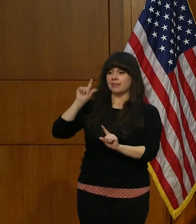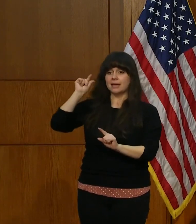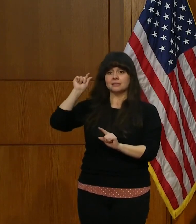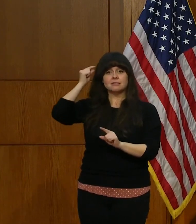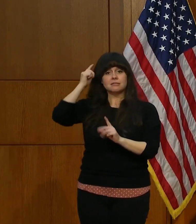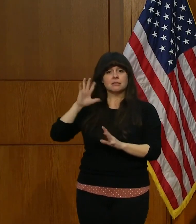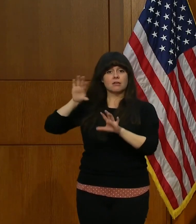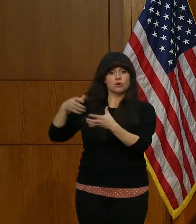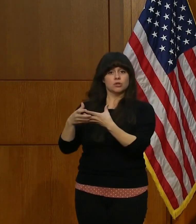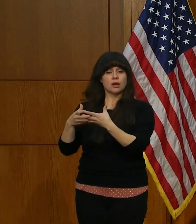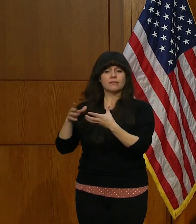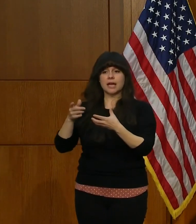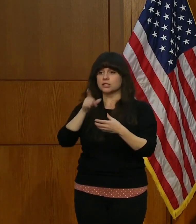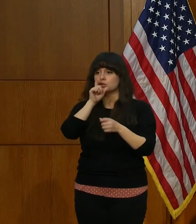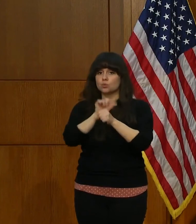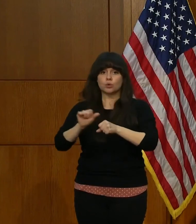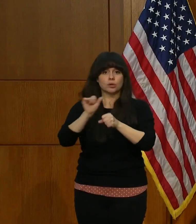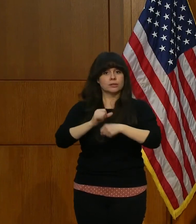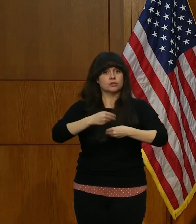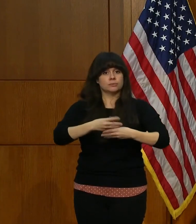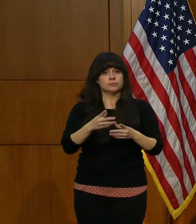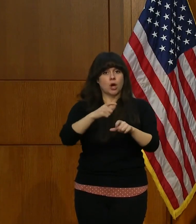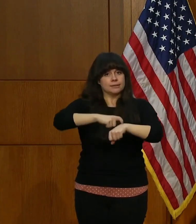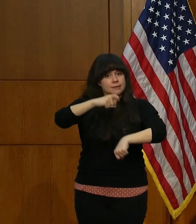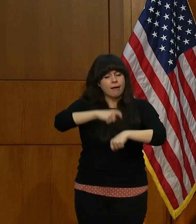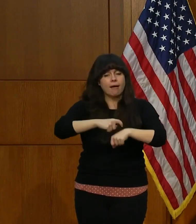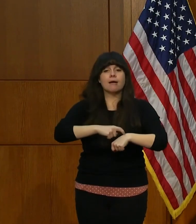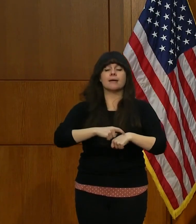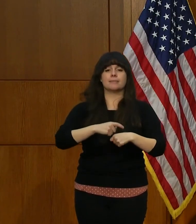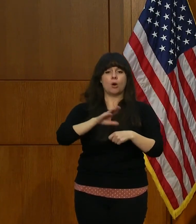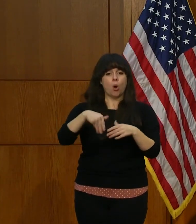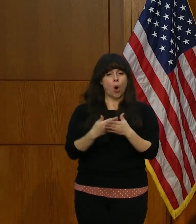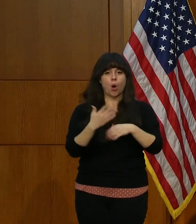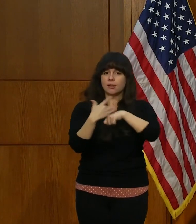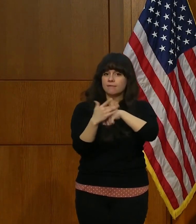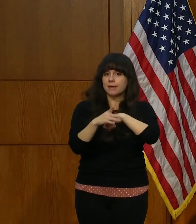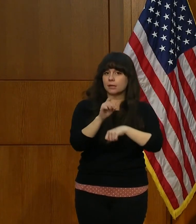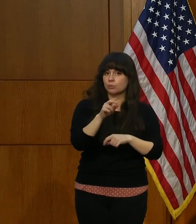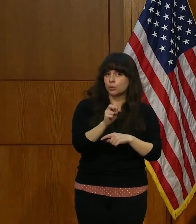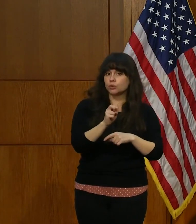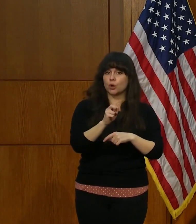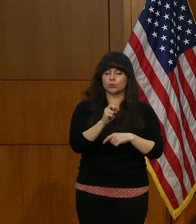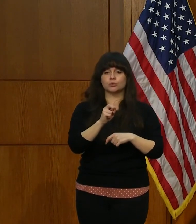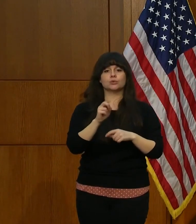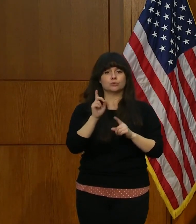ADMINISTRATION IS SO ACTIVELY SOURCING AND REDISTRIBUTING